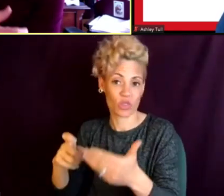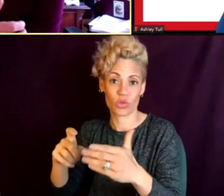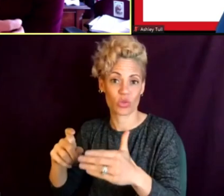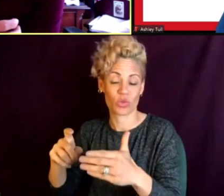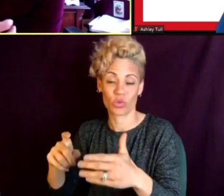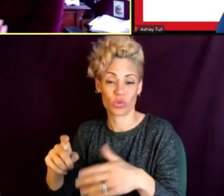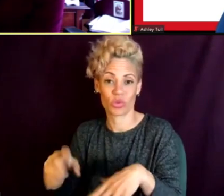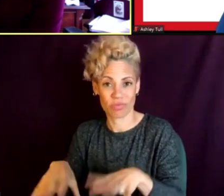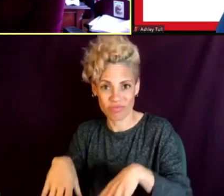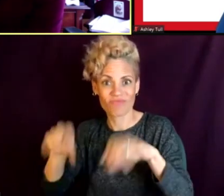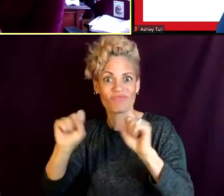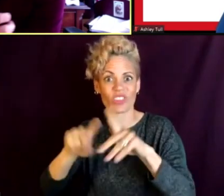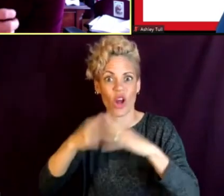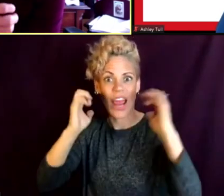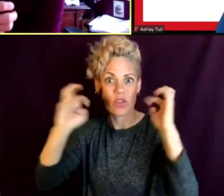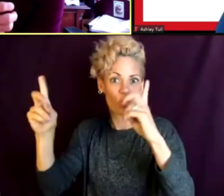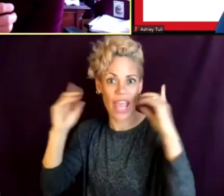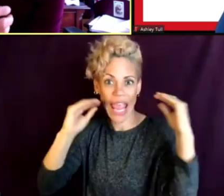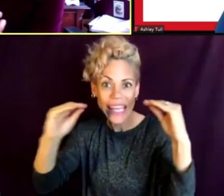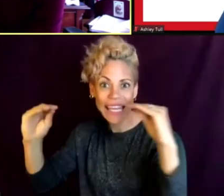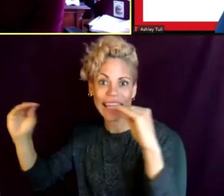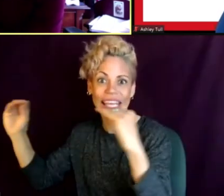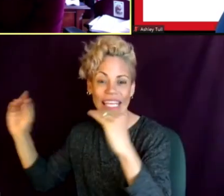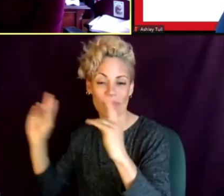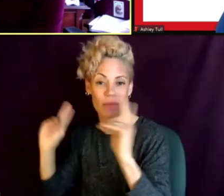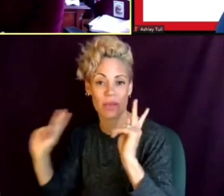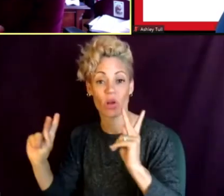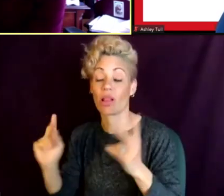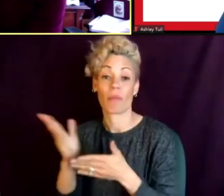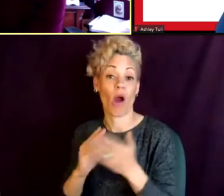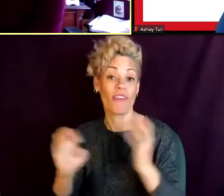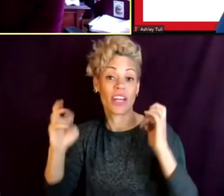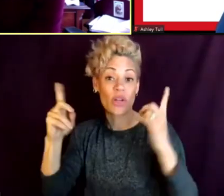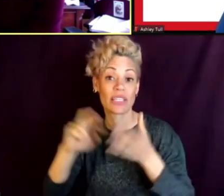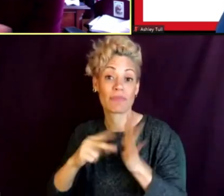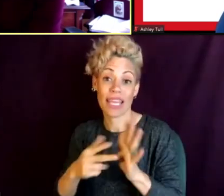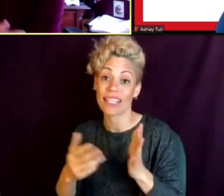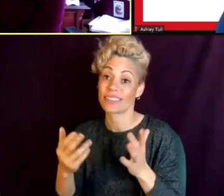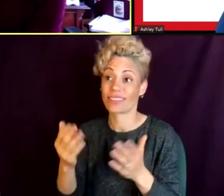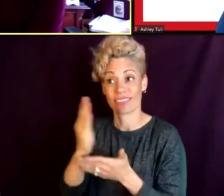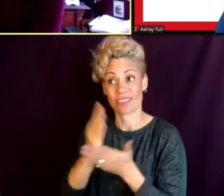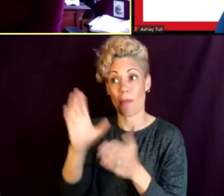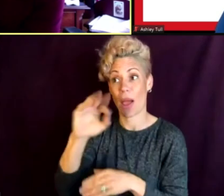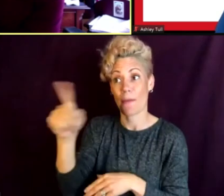And part of the education is having lawsuits filed against companies that aren't compliant,